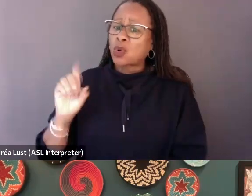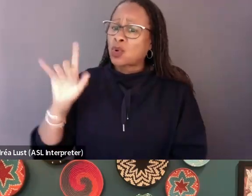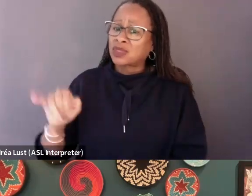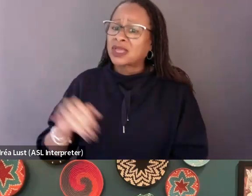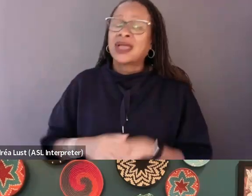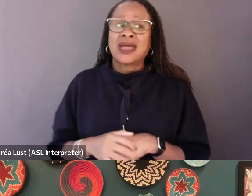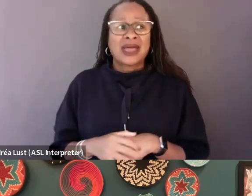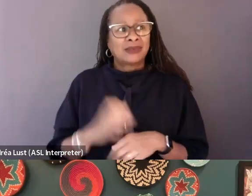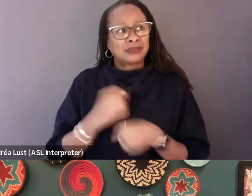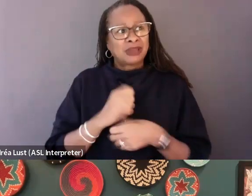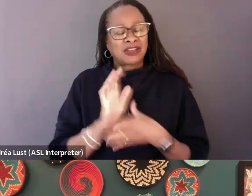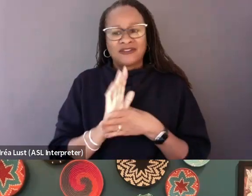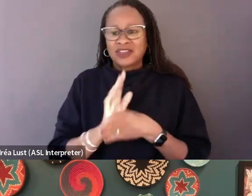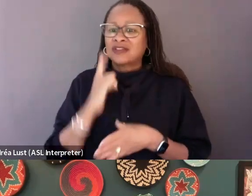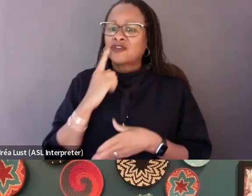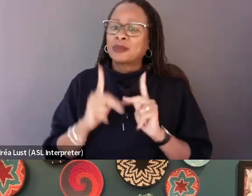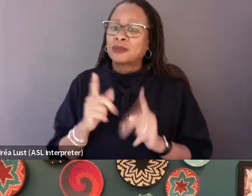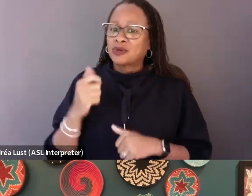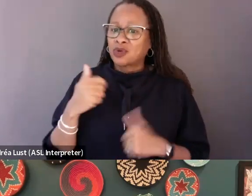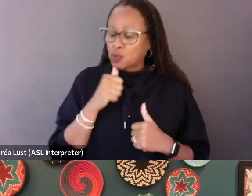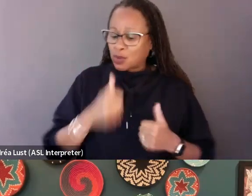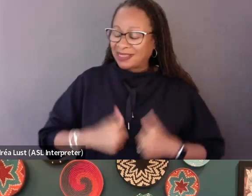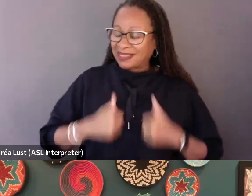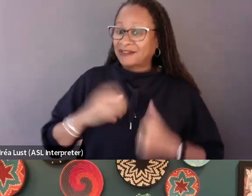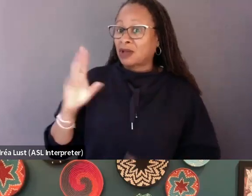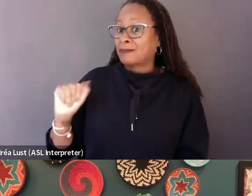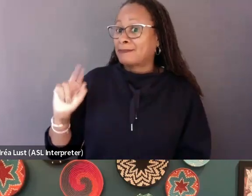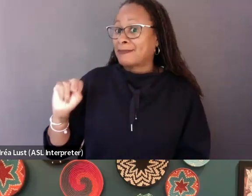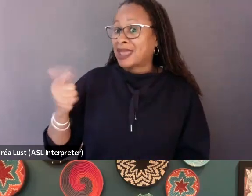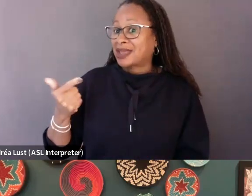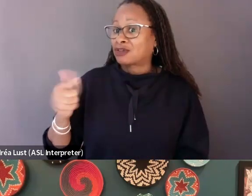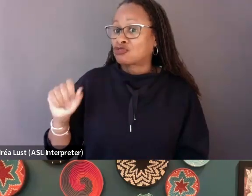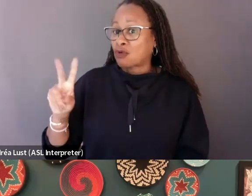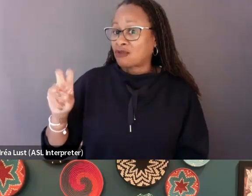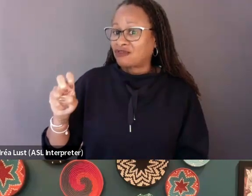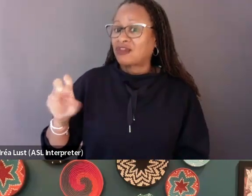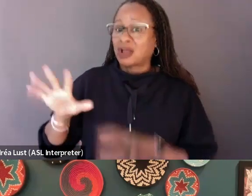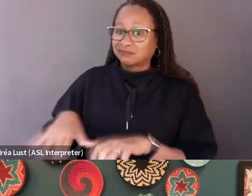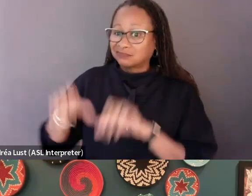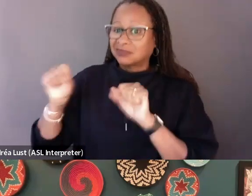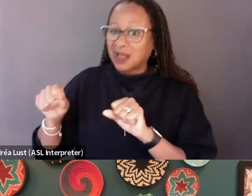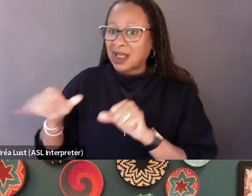who actually live on these mangrove reclaimed areas. And as luck would have it,